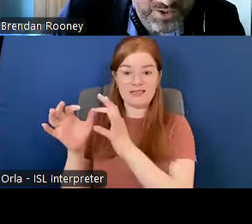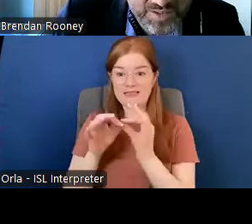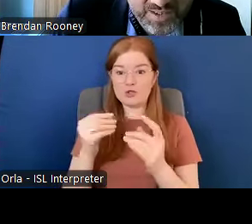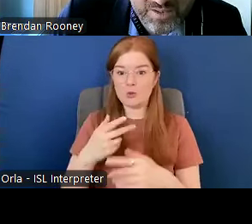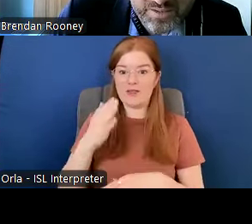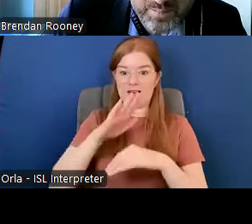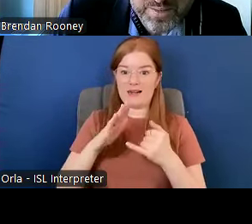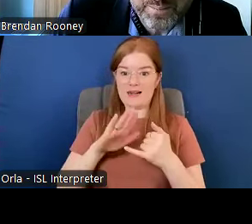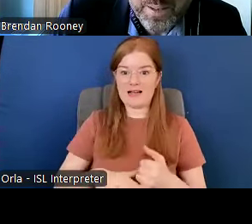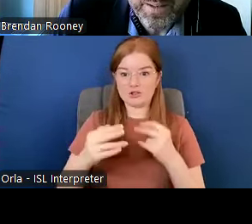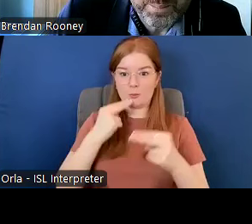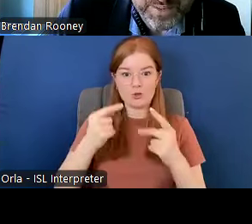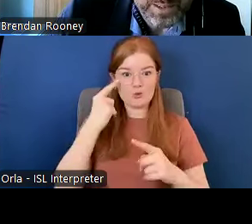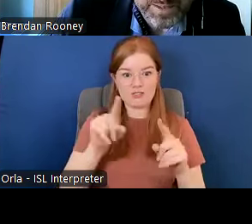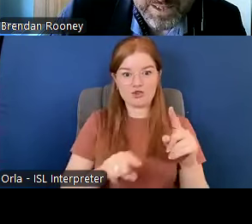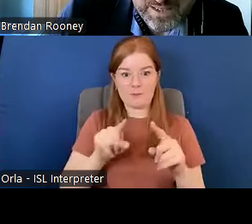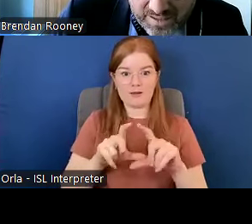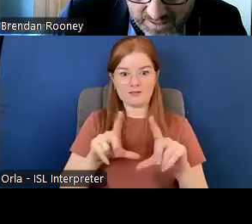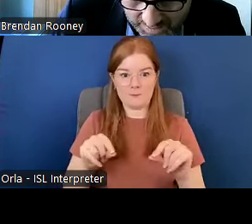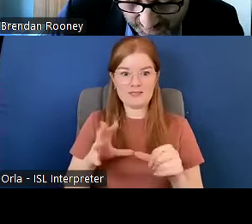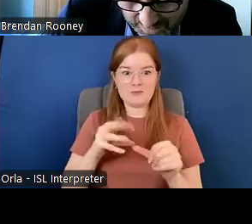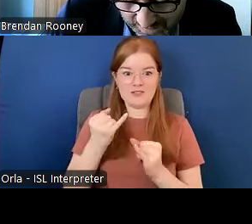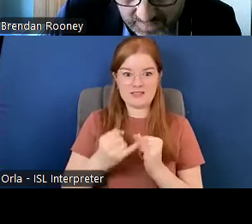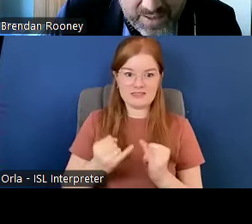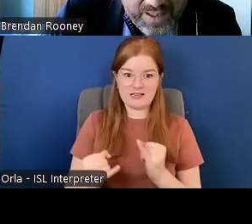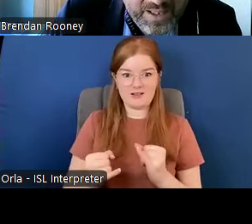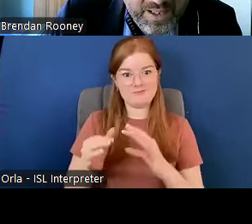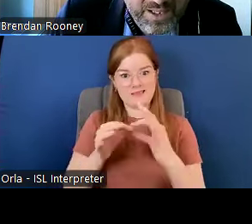and you see circled at the bottom the particular detail that it corresponds to, and